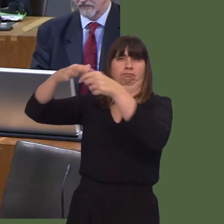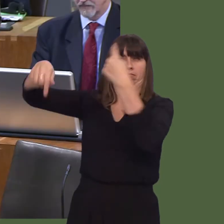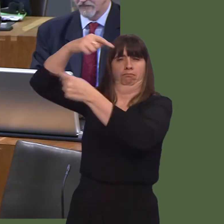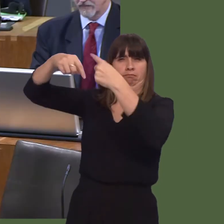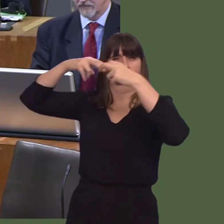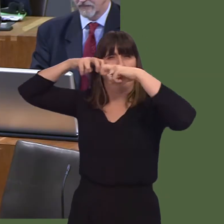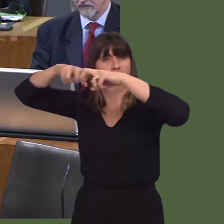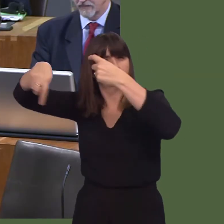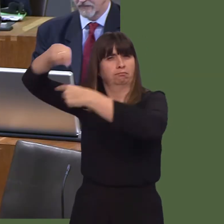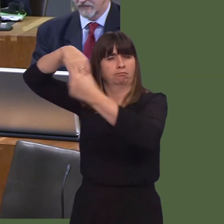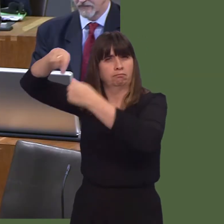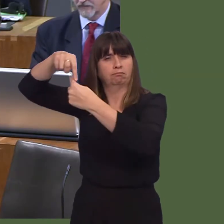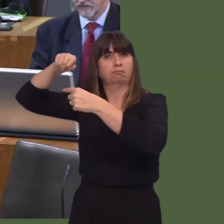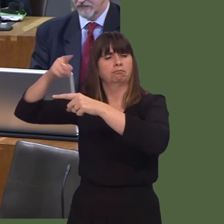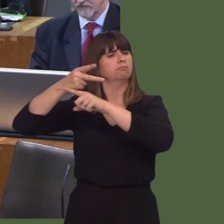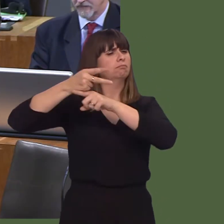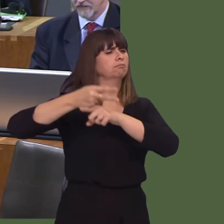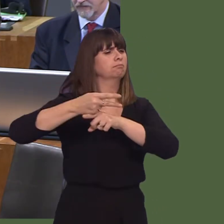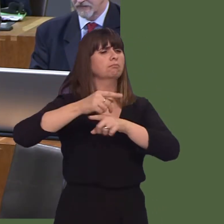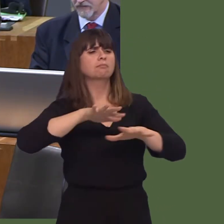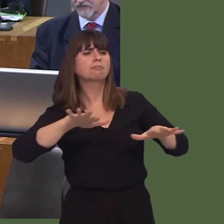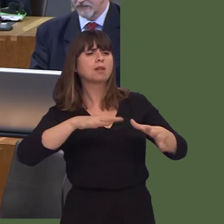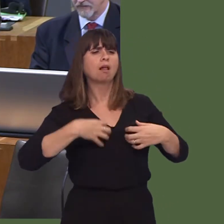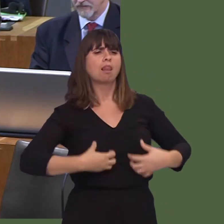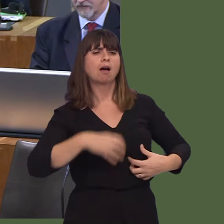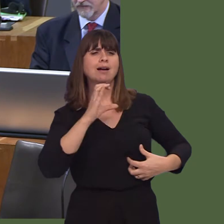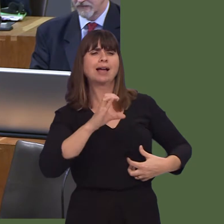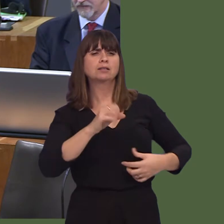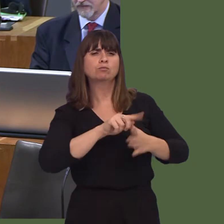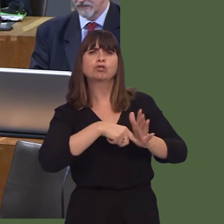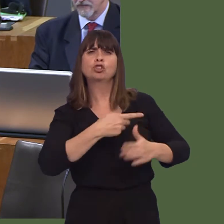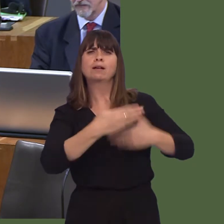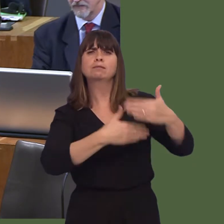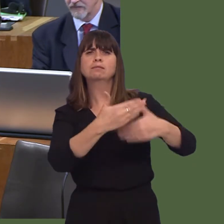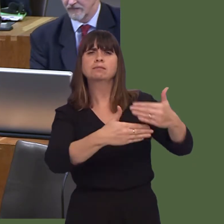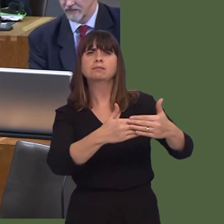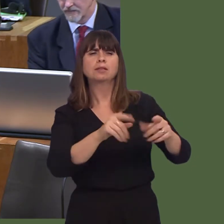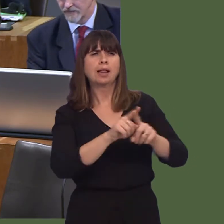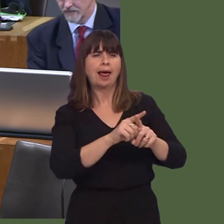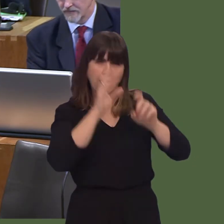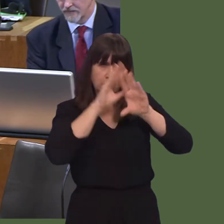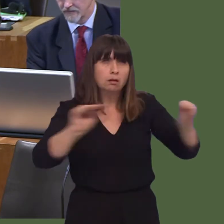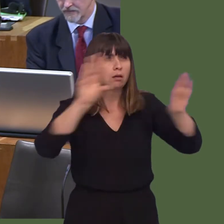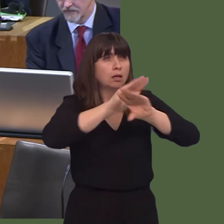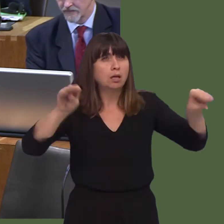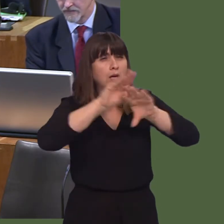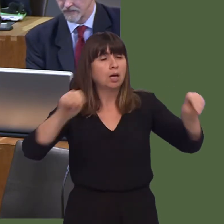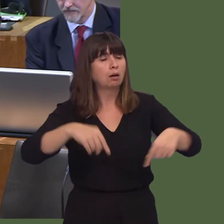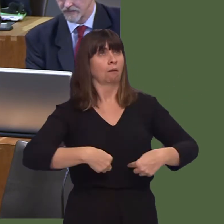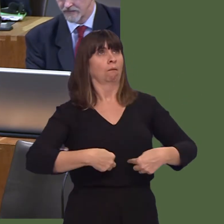The group has overseen a national lung cancer initiative over the past three years that included a symptom awareness campaign, a programme to get people ready for surgery, and to improve